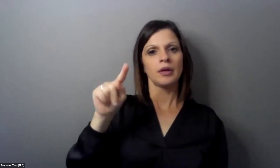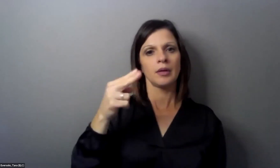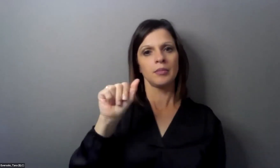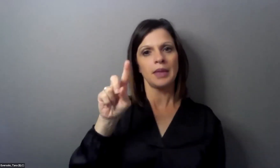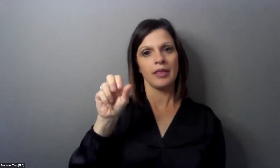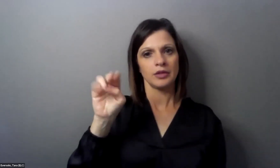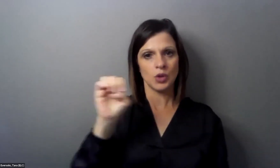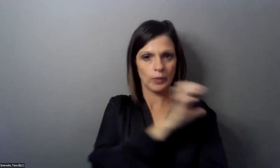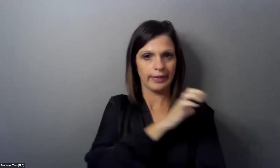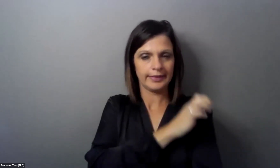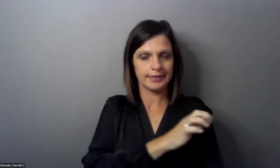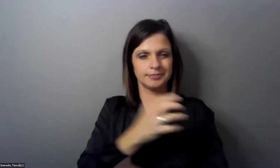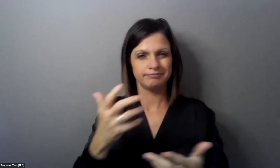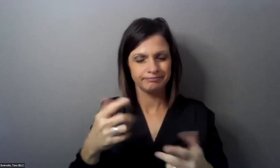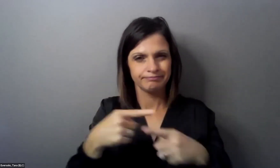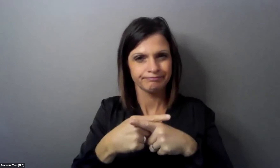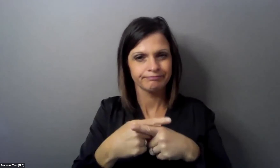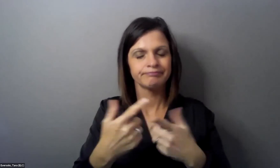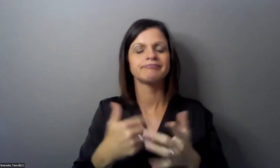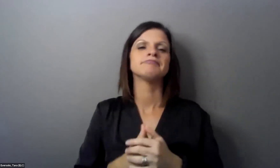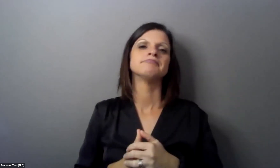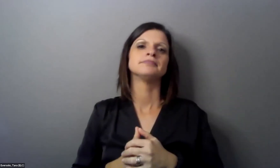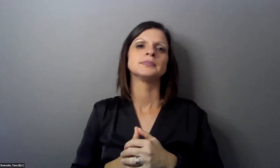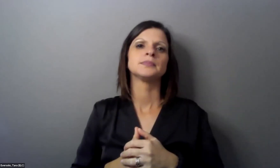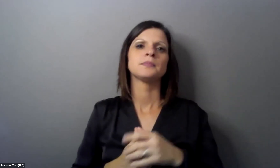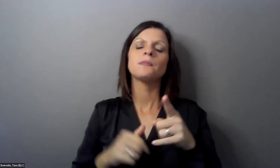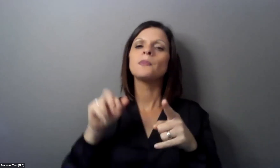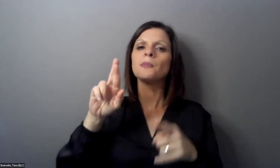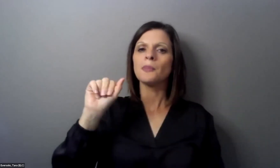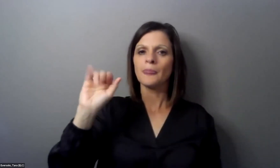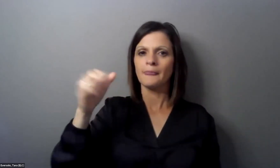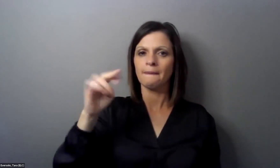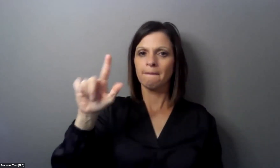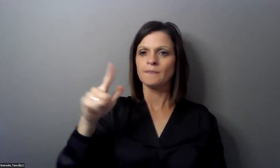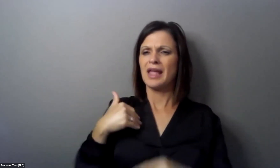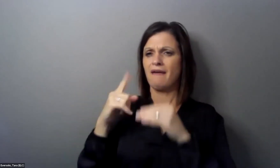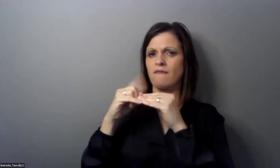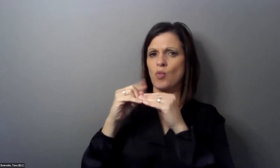I have one more question and –